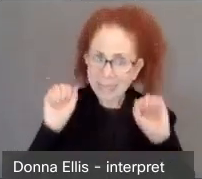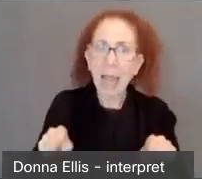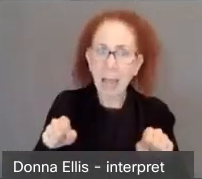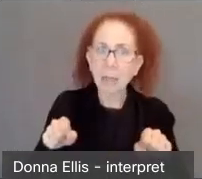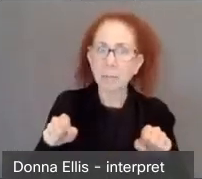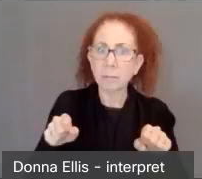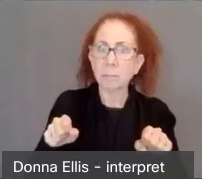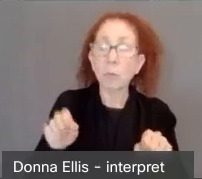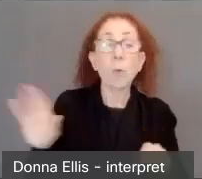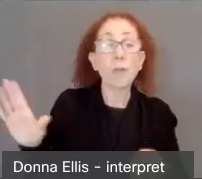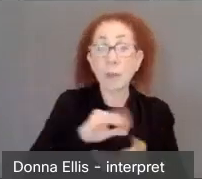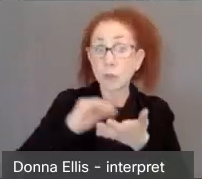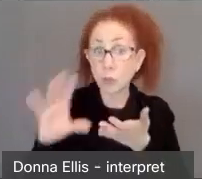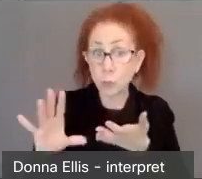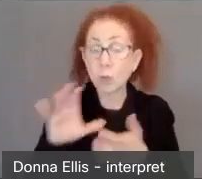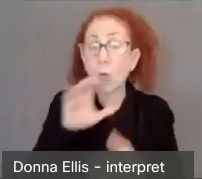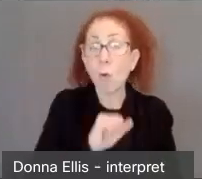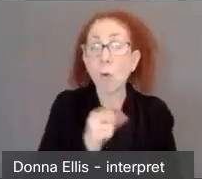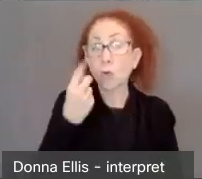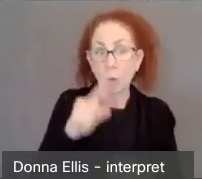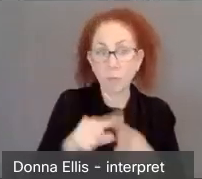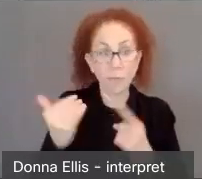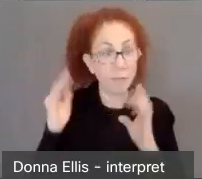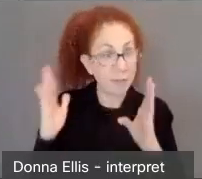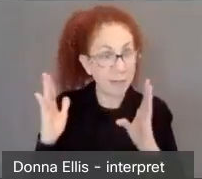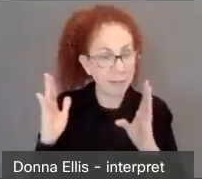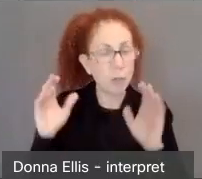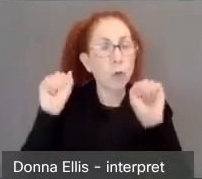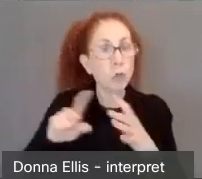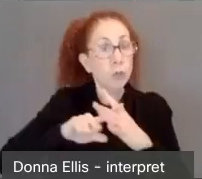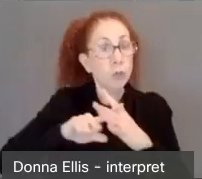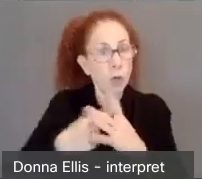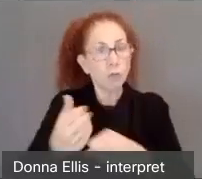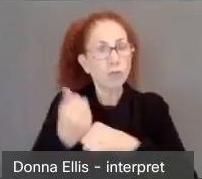their students that were between age 12 and 15 would be able to start to be vaccinated this week,